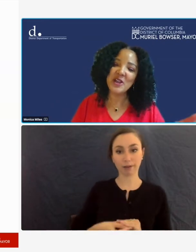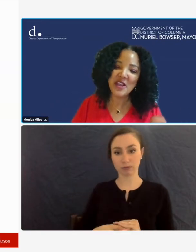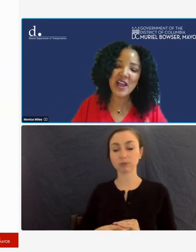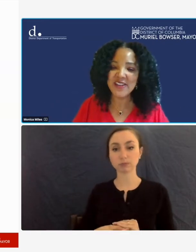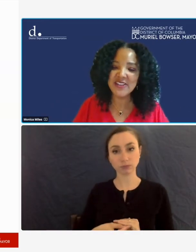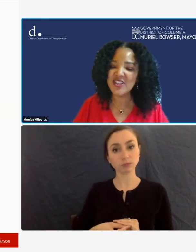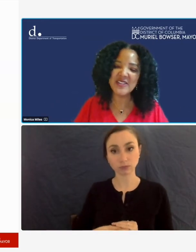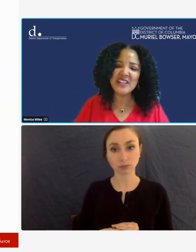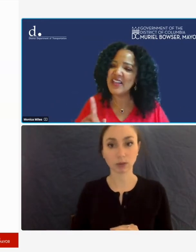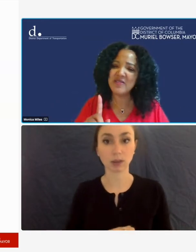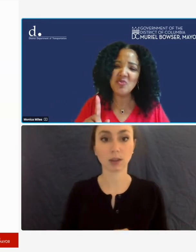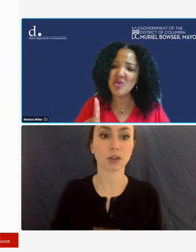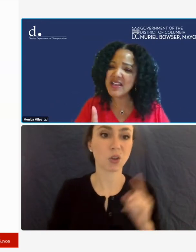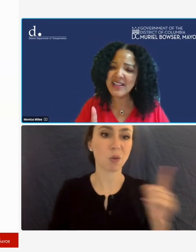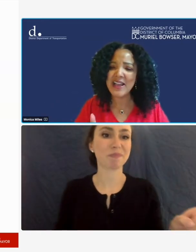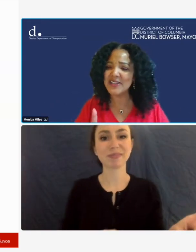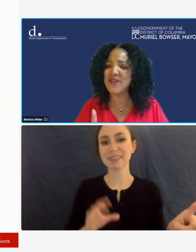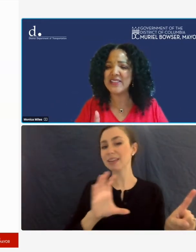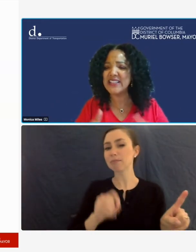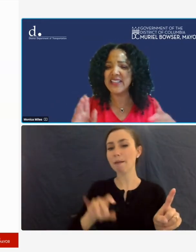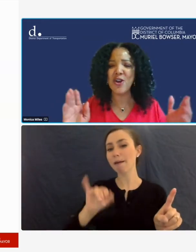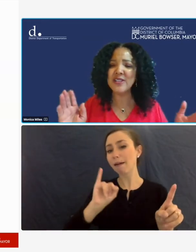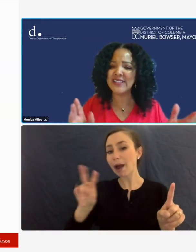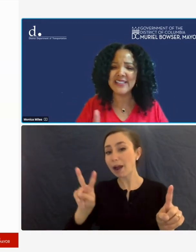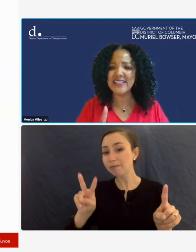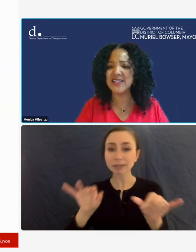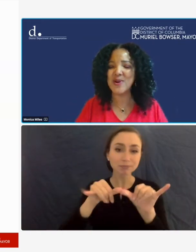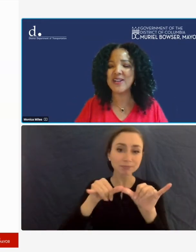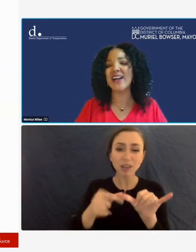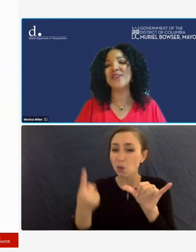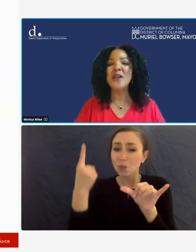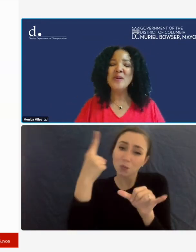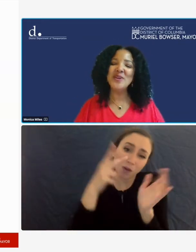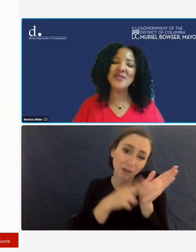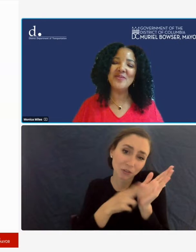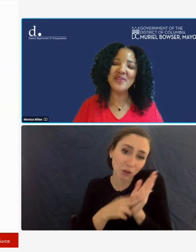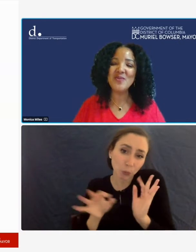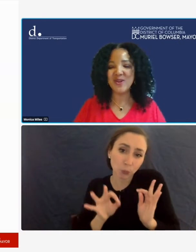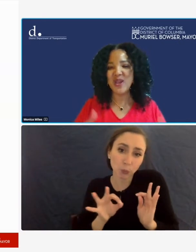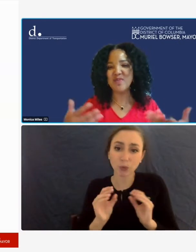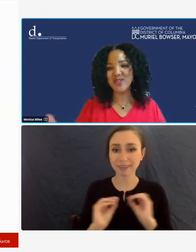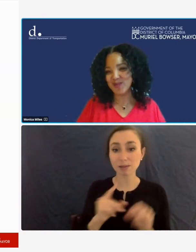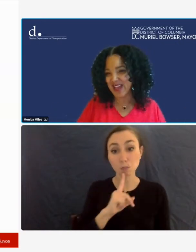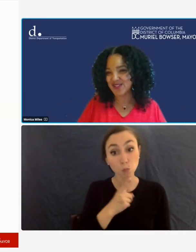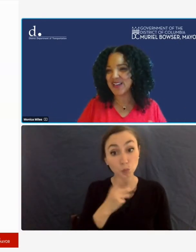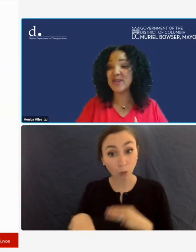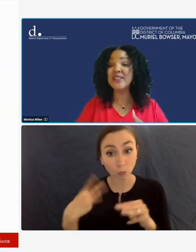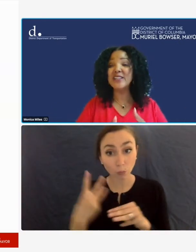iv engineering they just have this one contract that's their whole existence is their one contract but in the real world you have multiple contracts so it's going to be